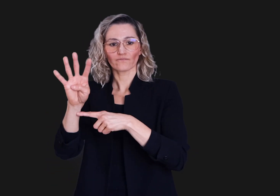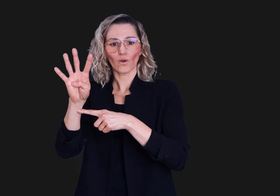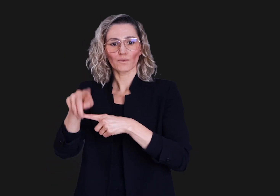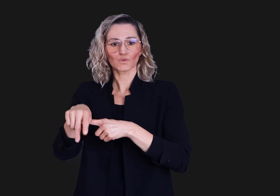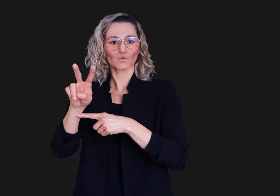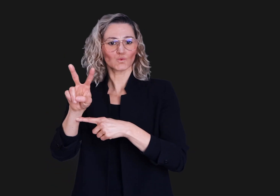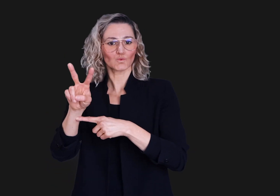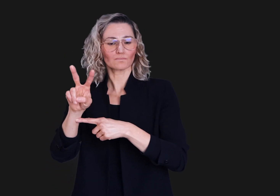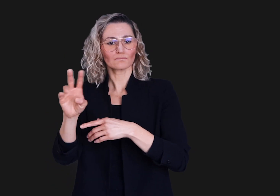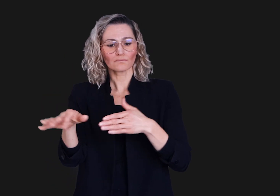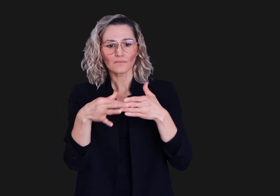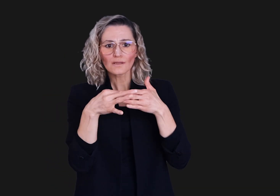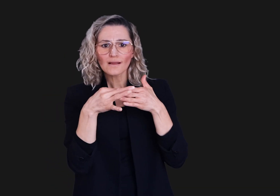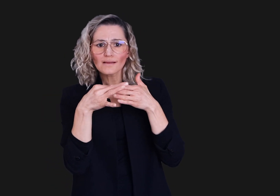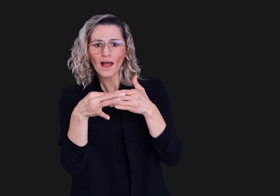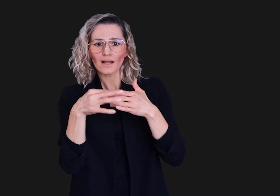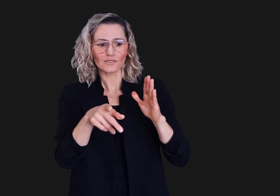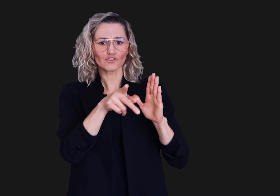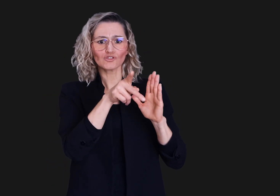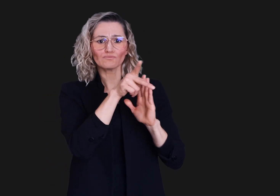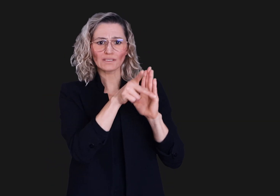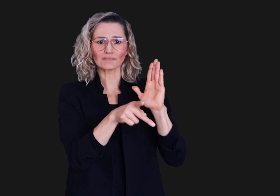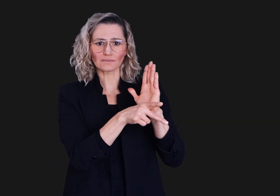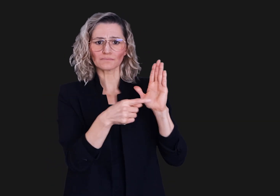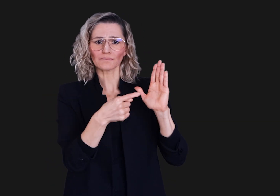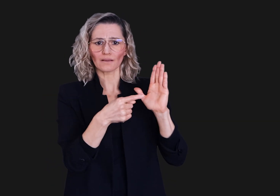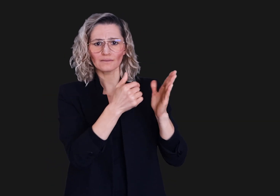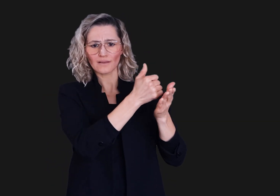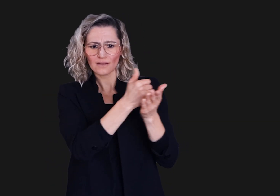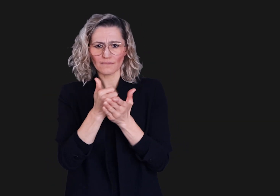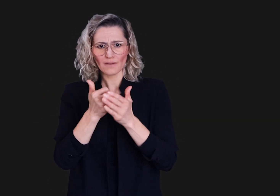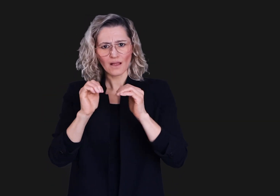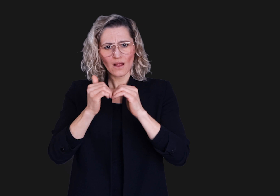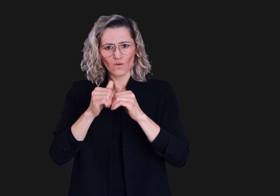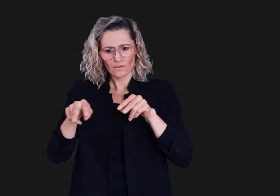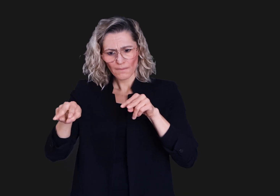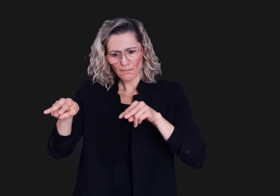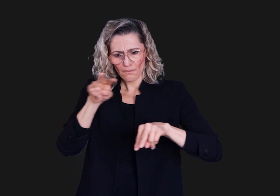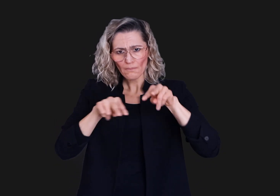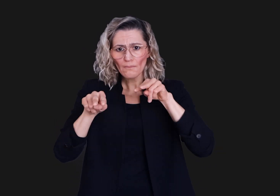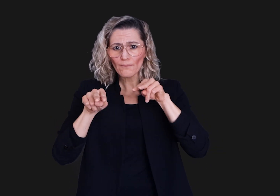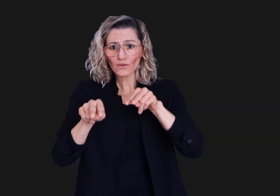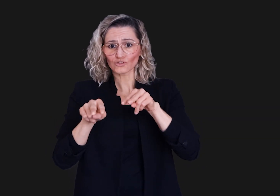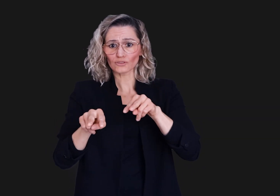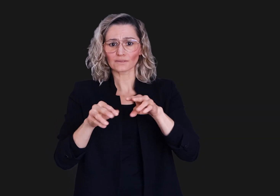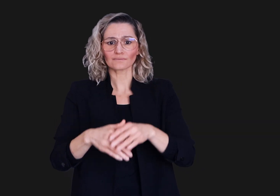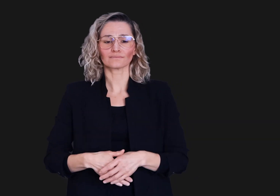4.2. Guiding principles for monitoring